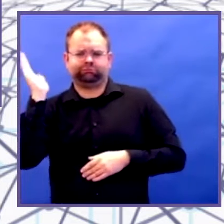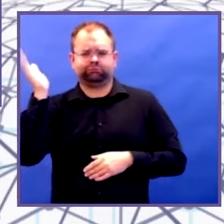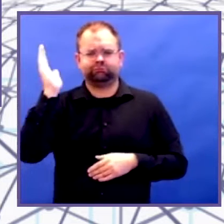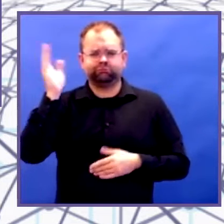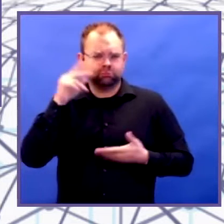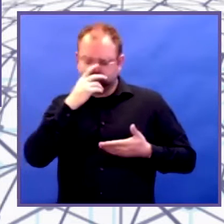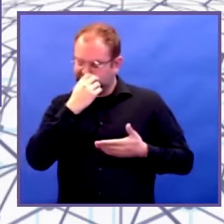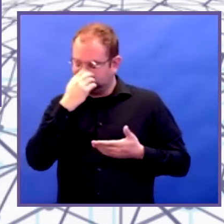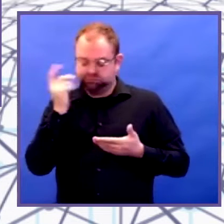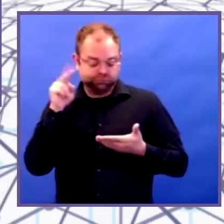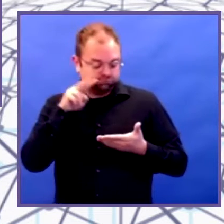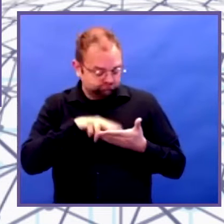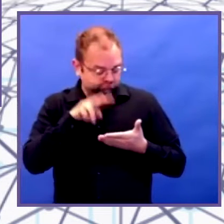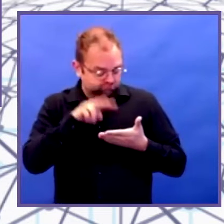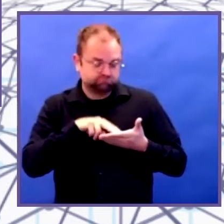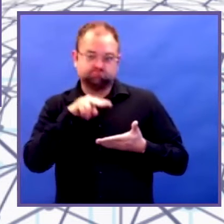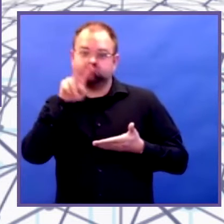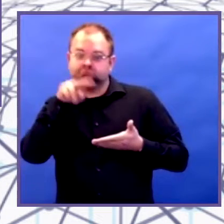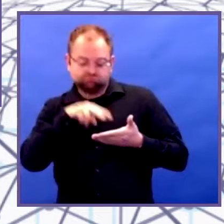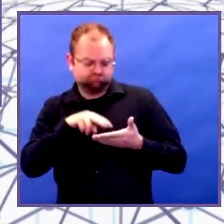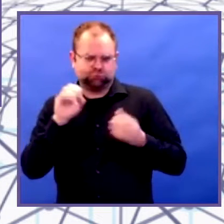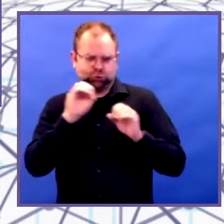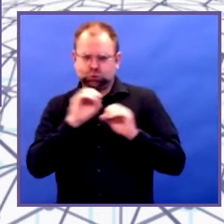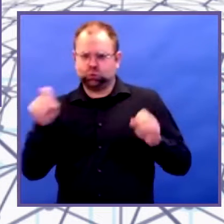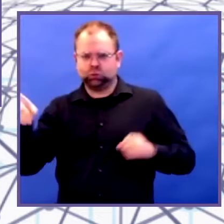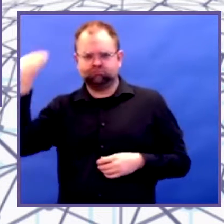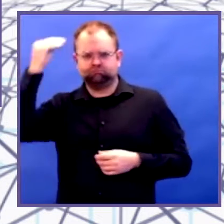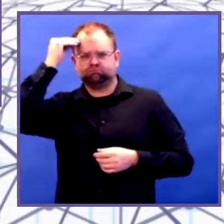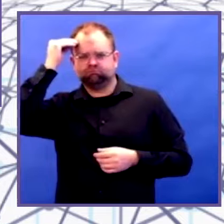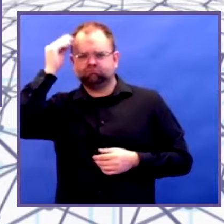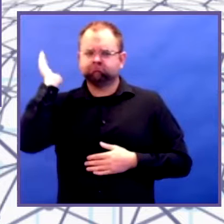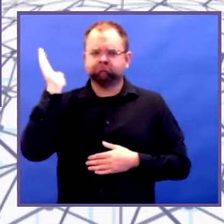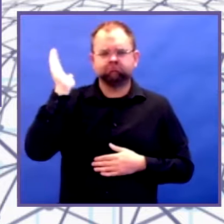me because I have not memorised what would like to say. I'm Kylie Shea.